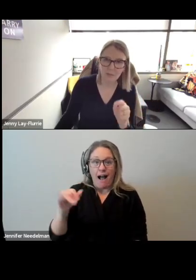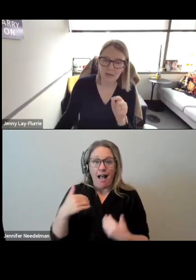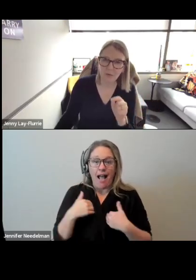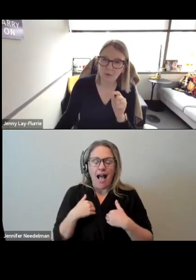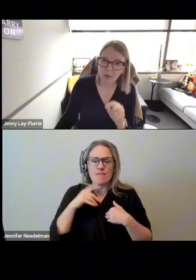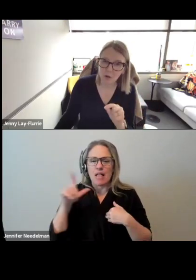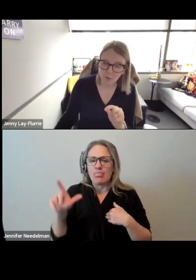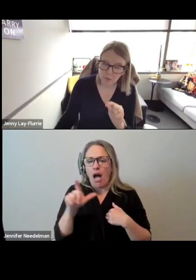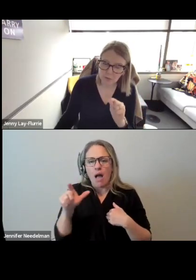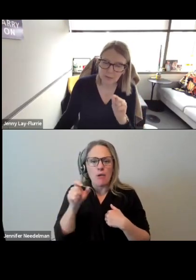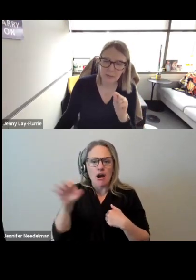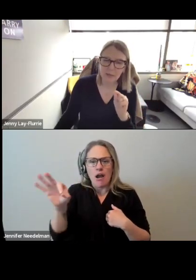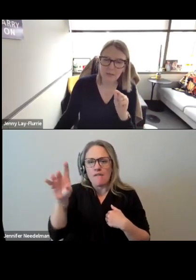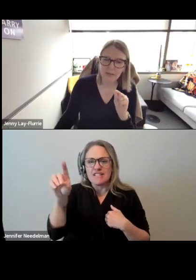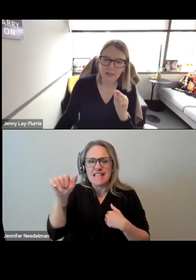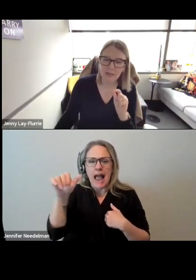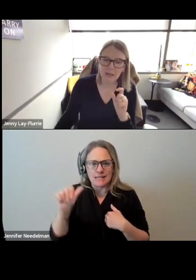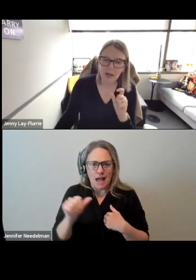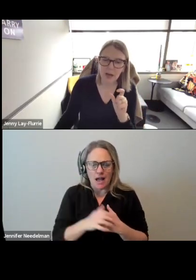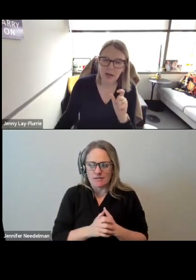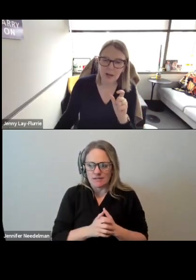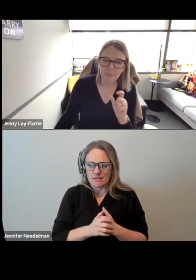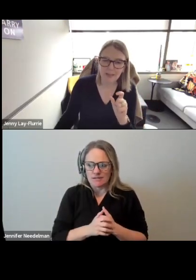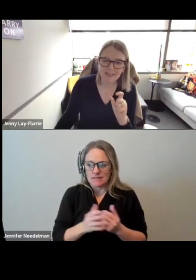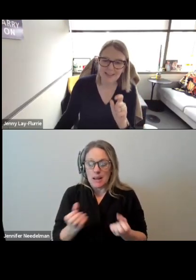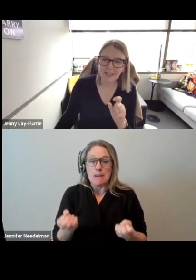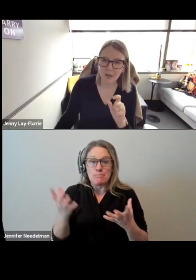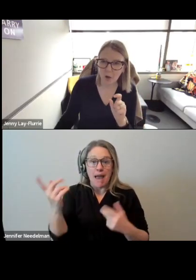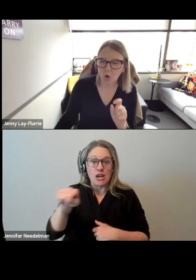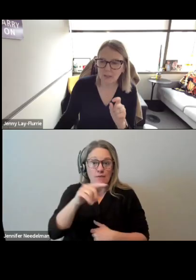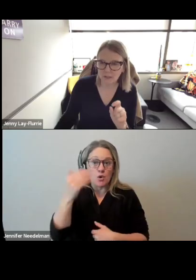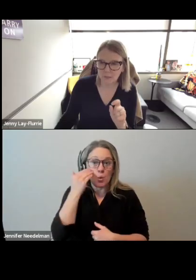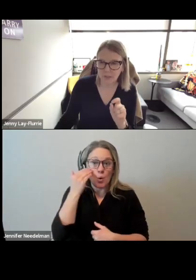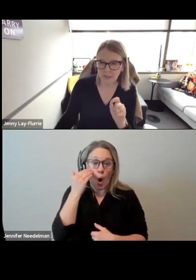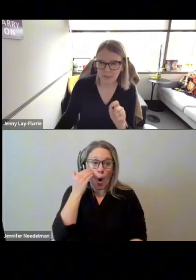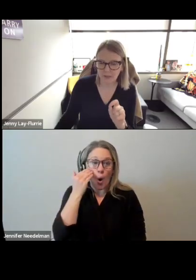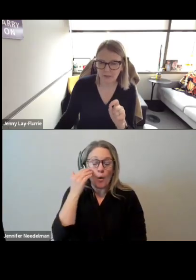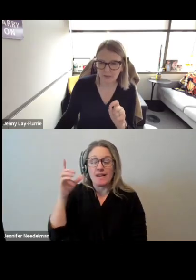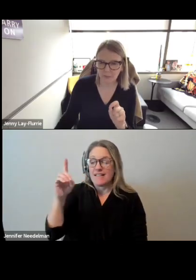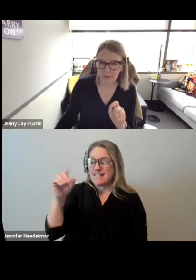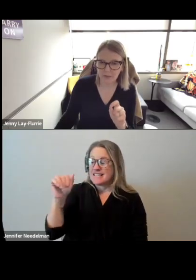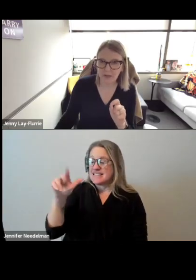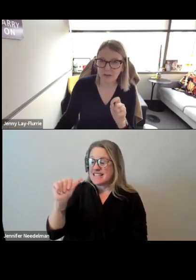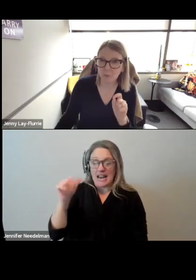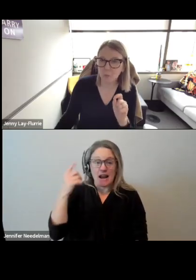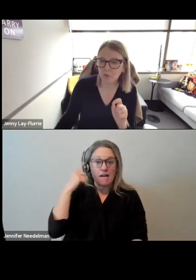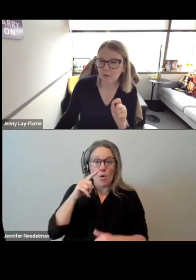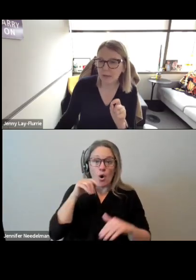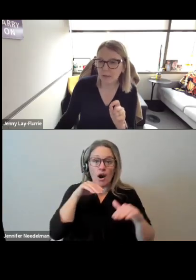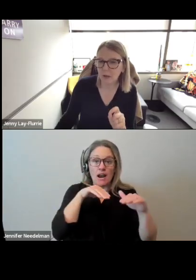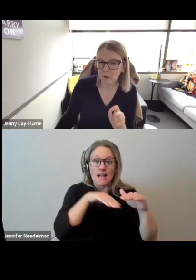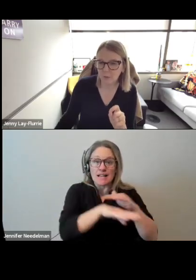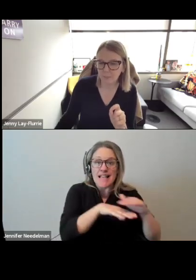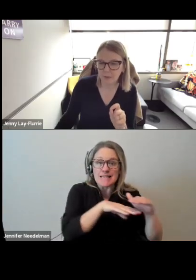And as many of you know, the data on disability and accessibility is woefully low.